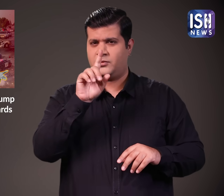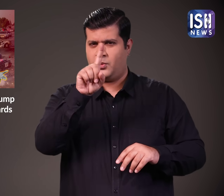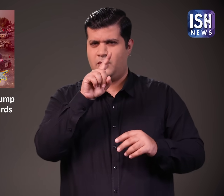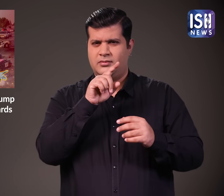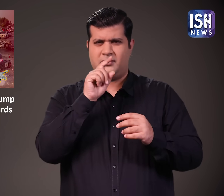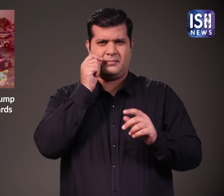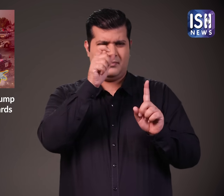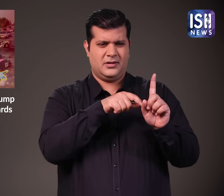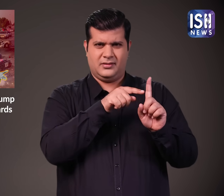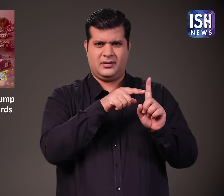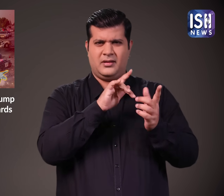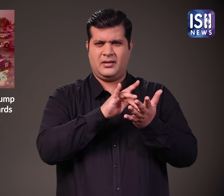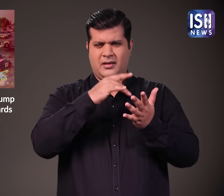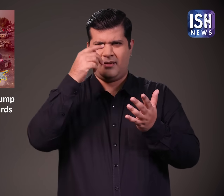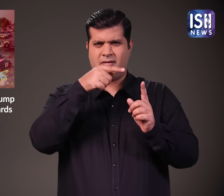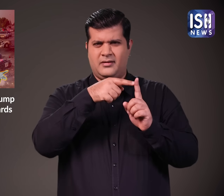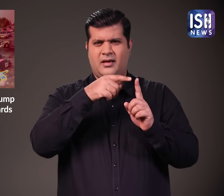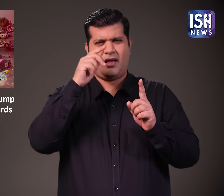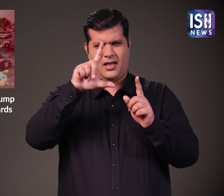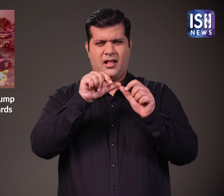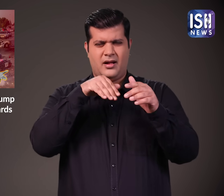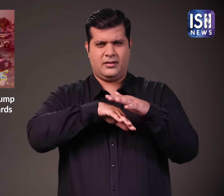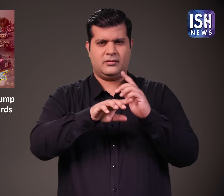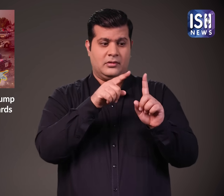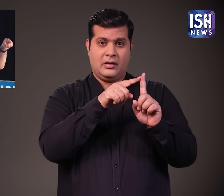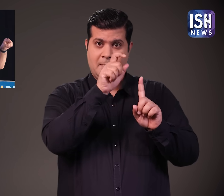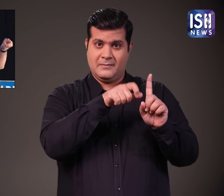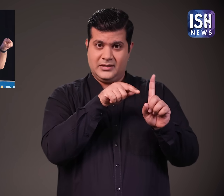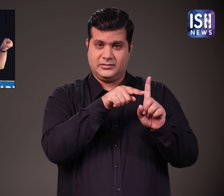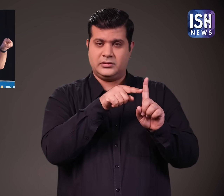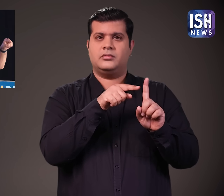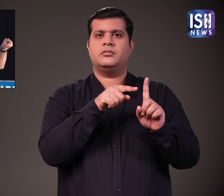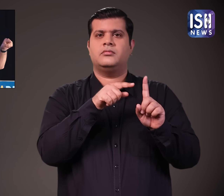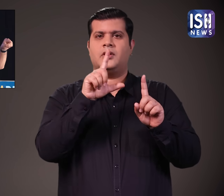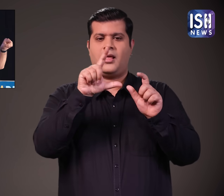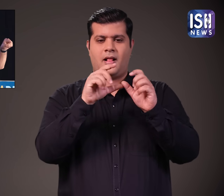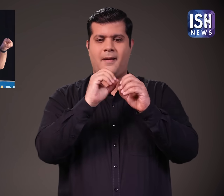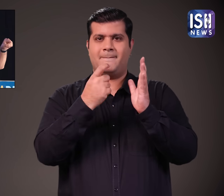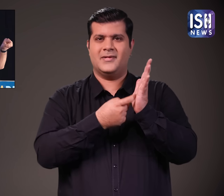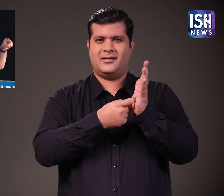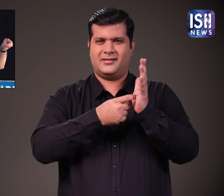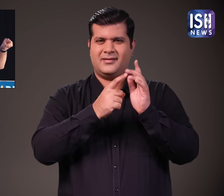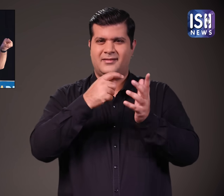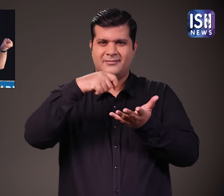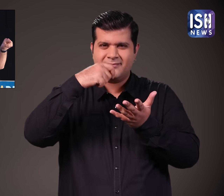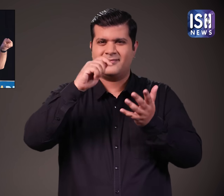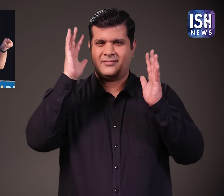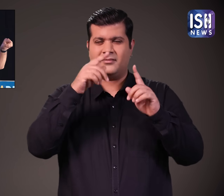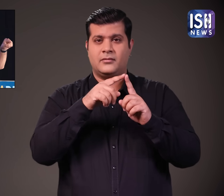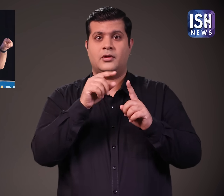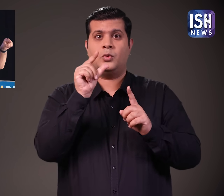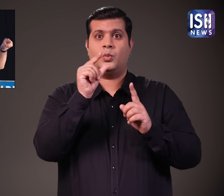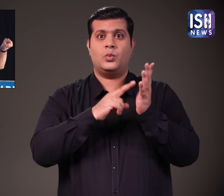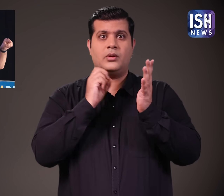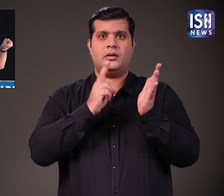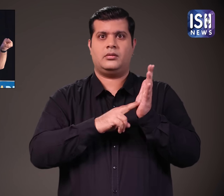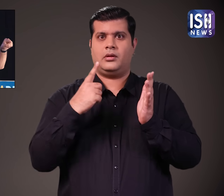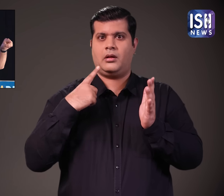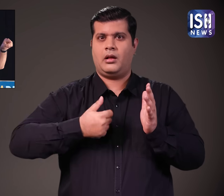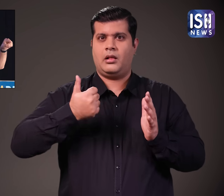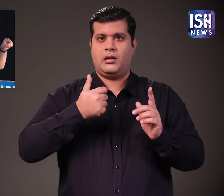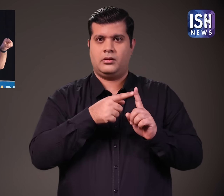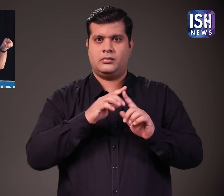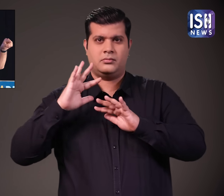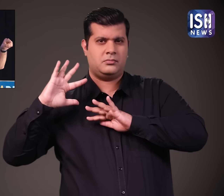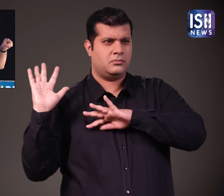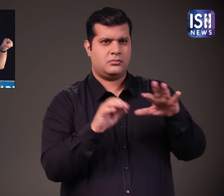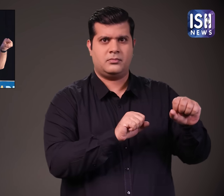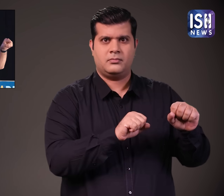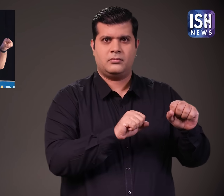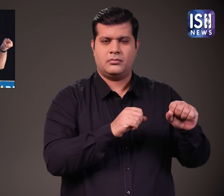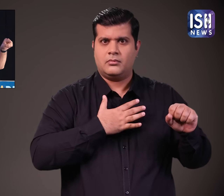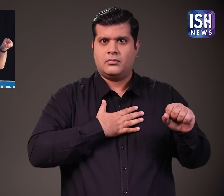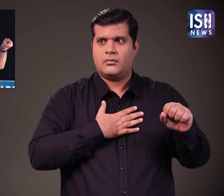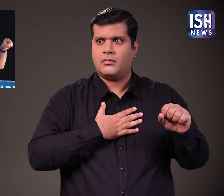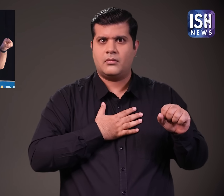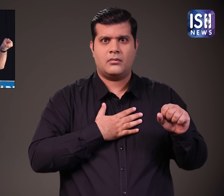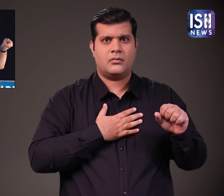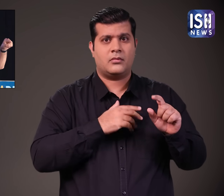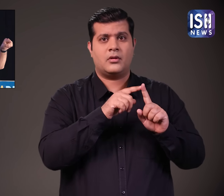In LA, a well-known labor union leader was arrested. This sent shock waves!